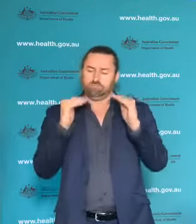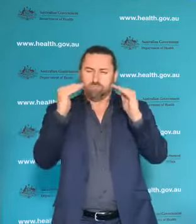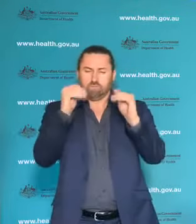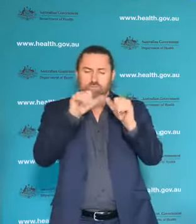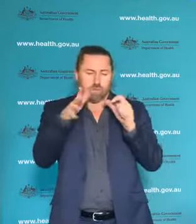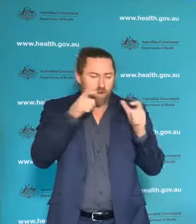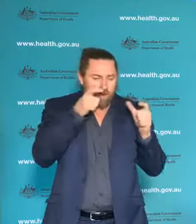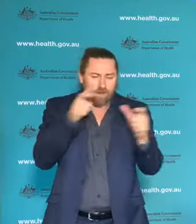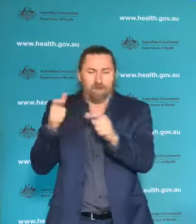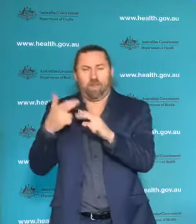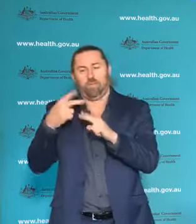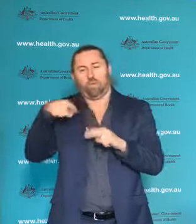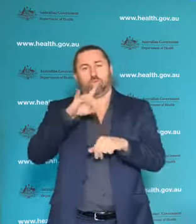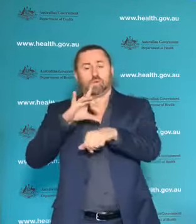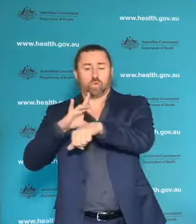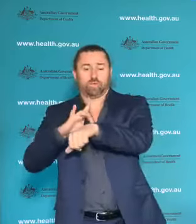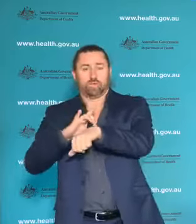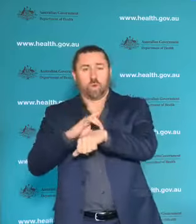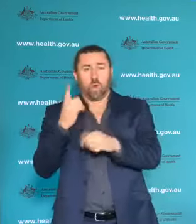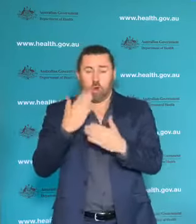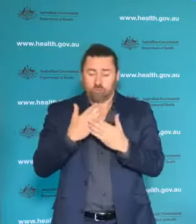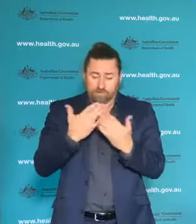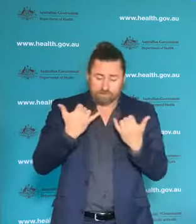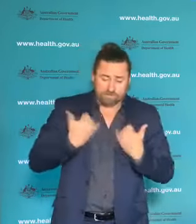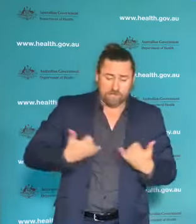and especially to those who are seriously unwell.